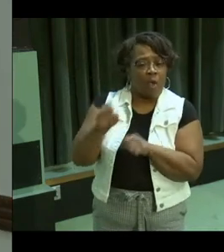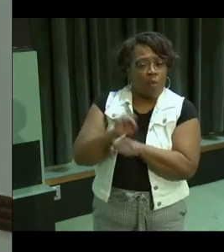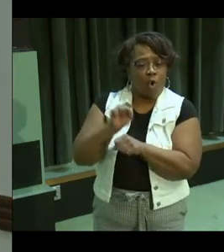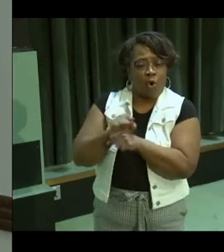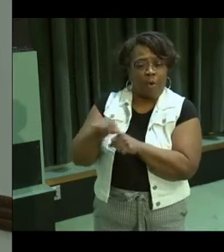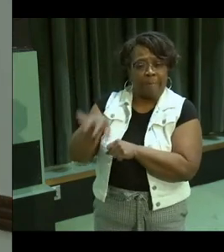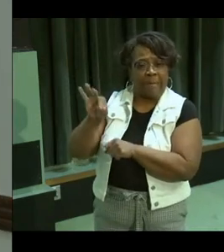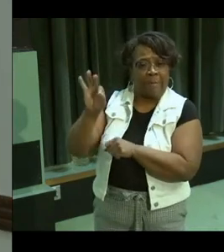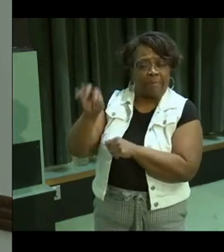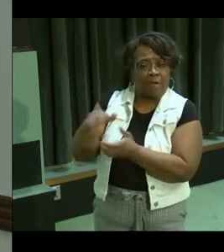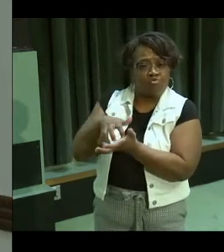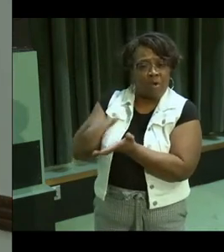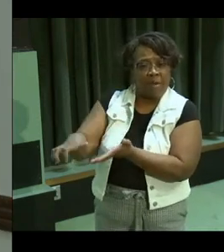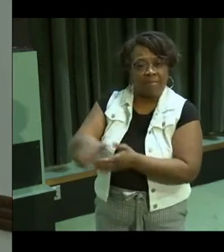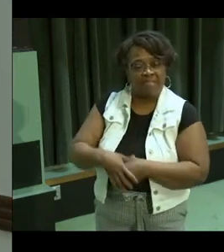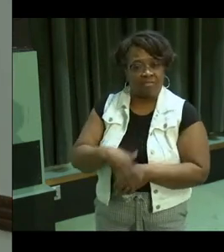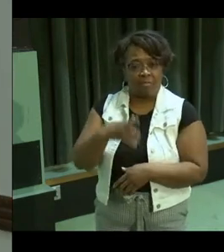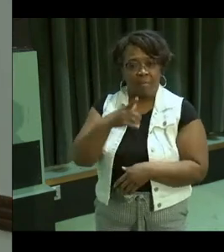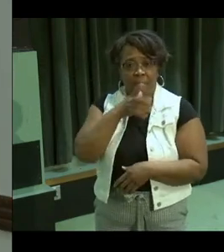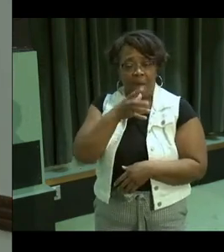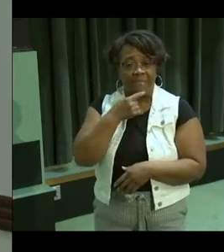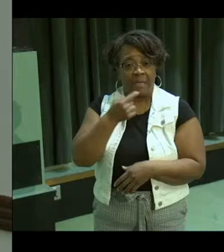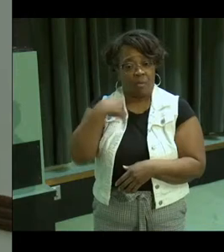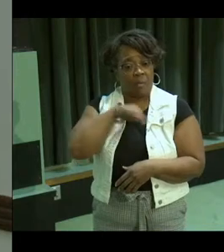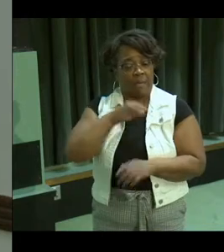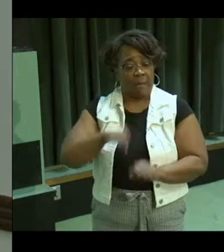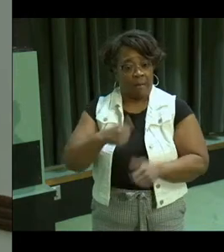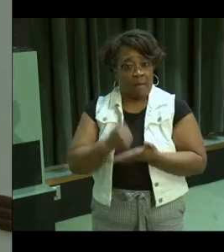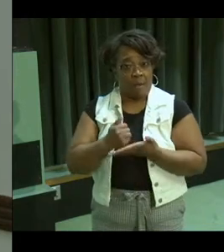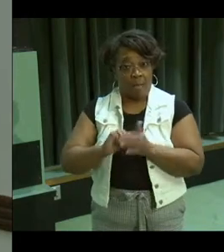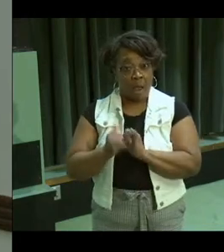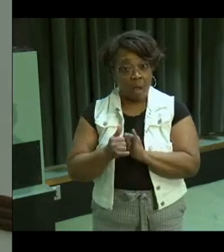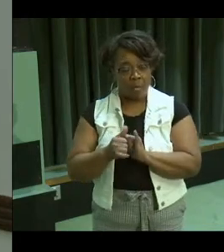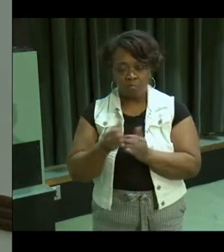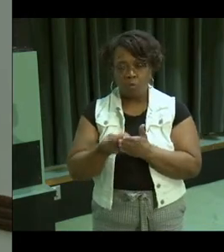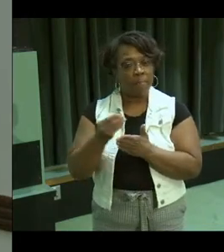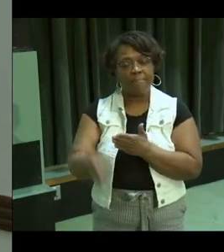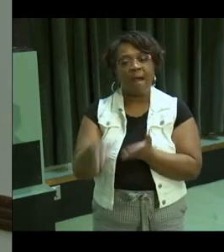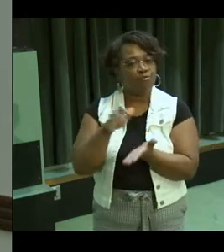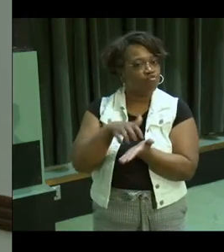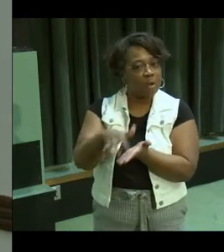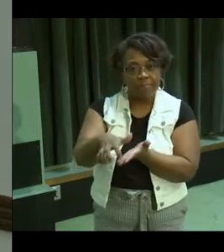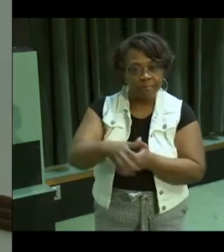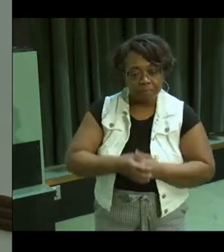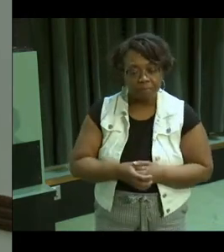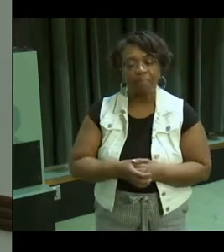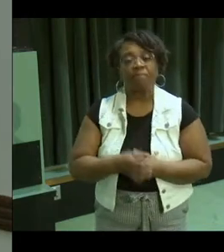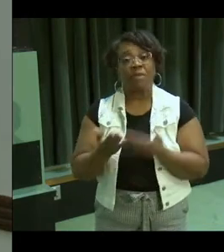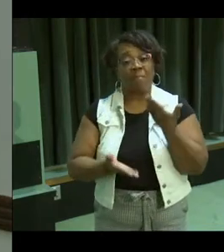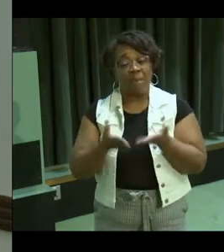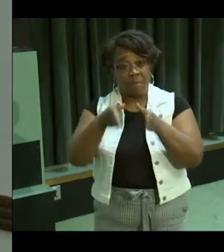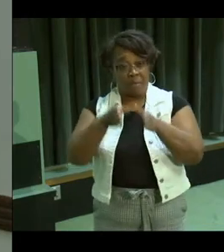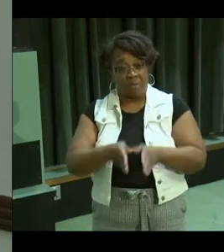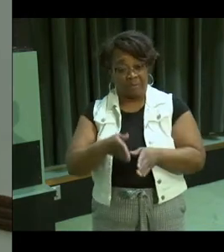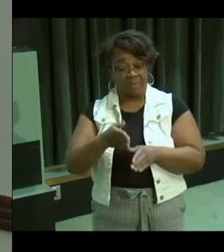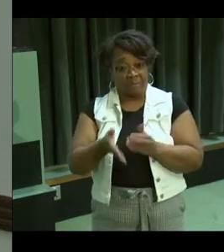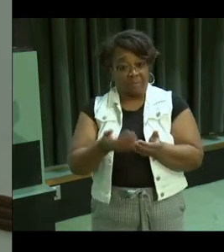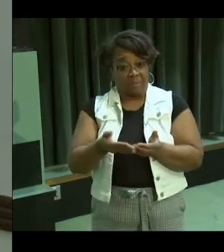could help them by not buying